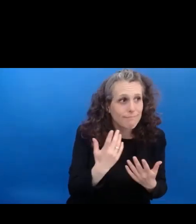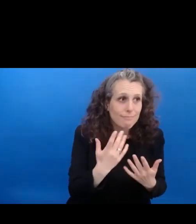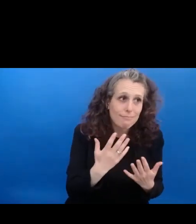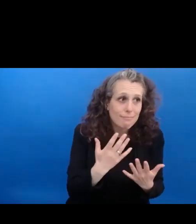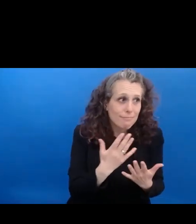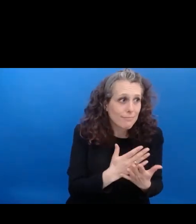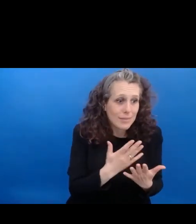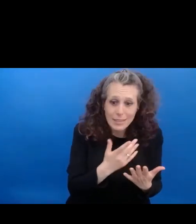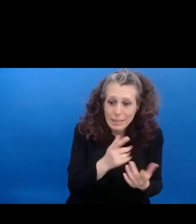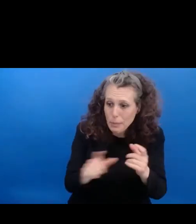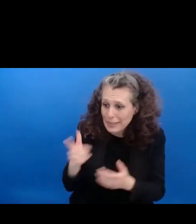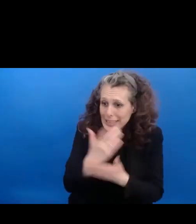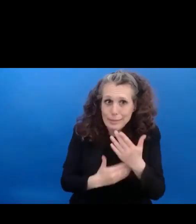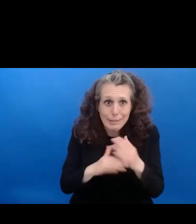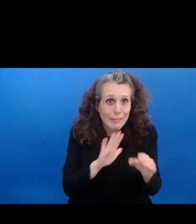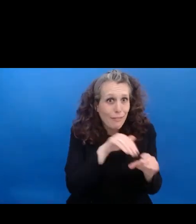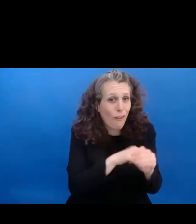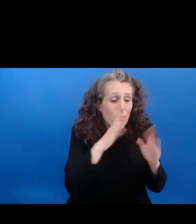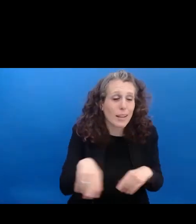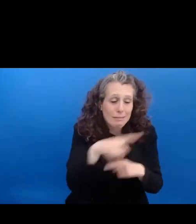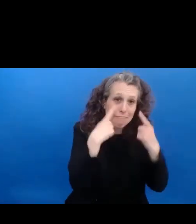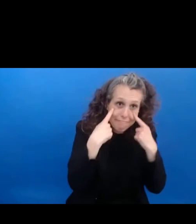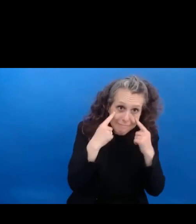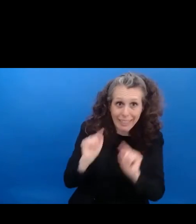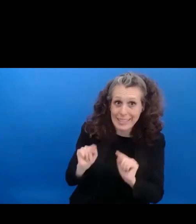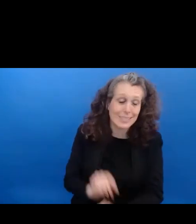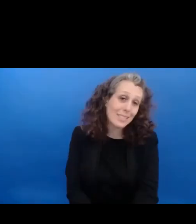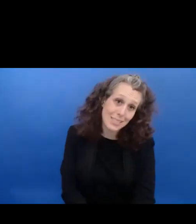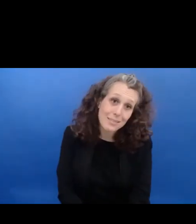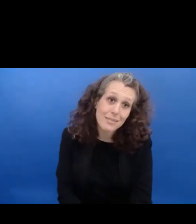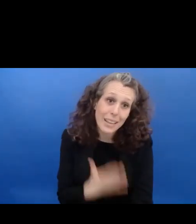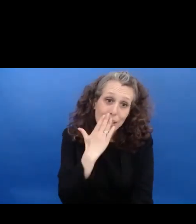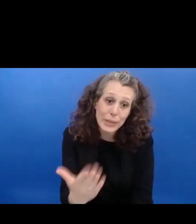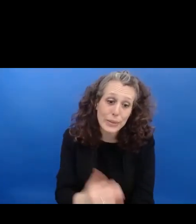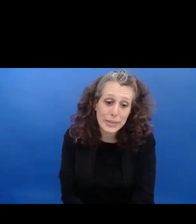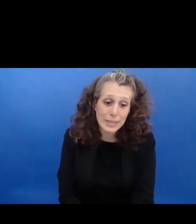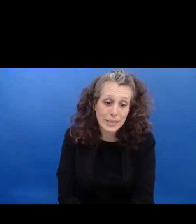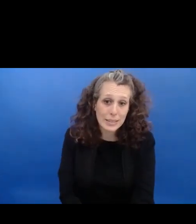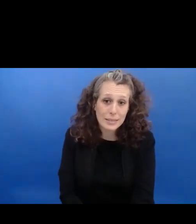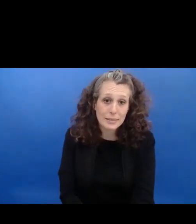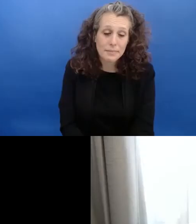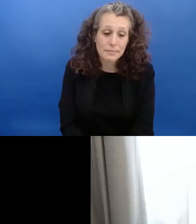i think they should look into this aspect thank you currently i'm unity thank you lucy